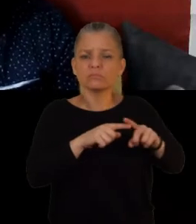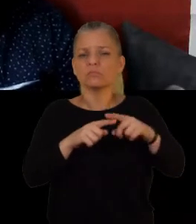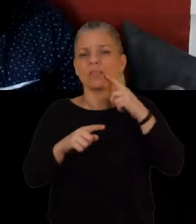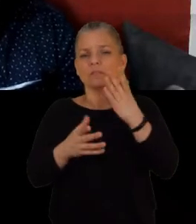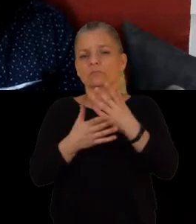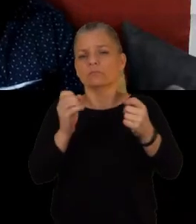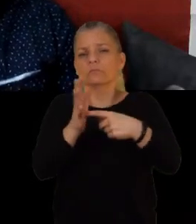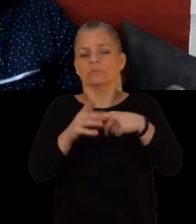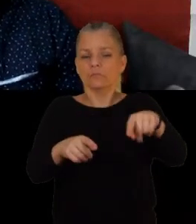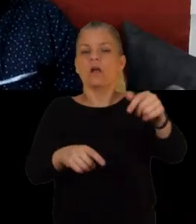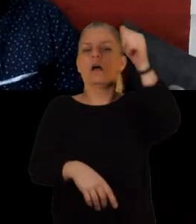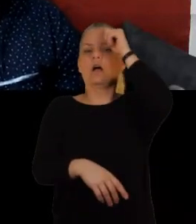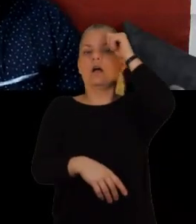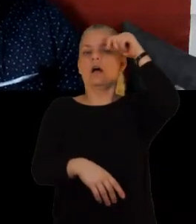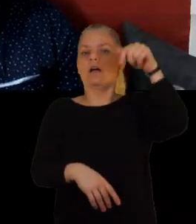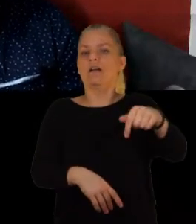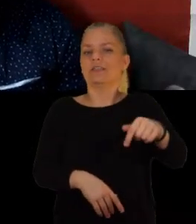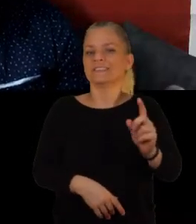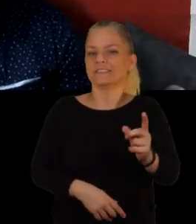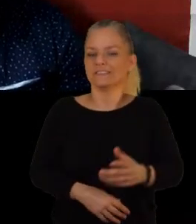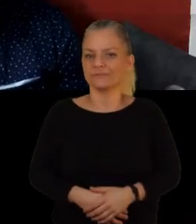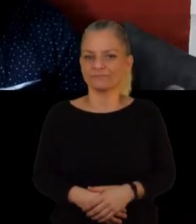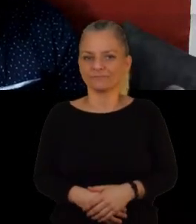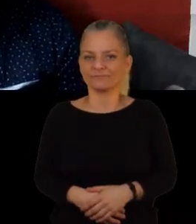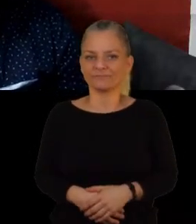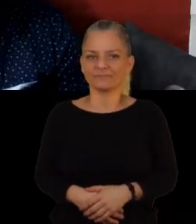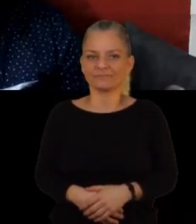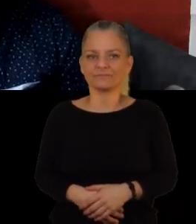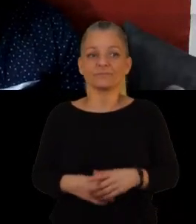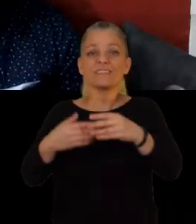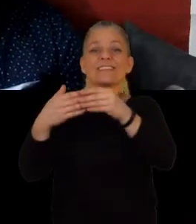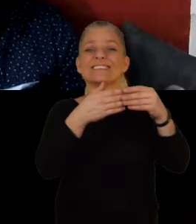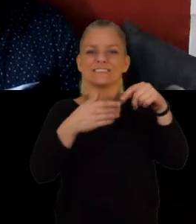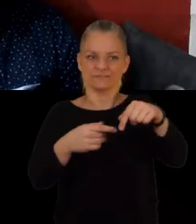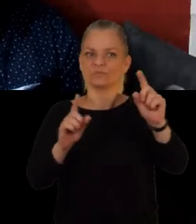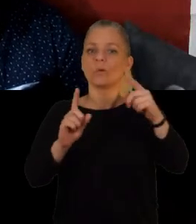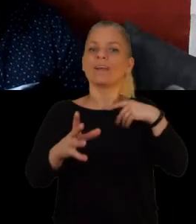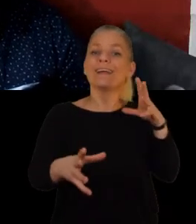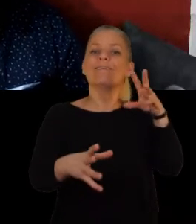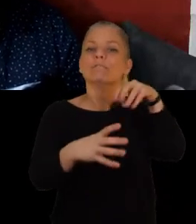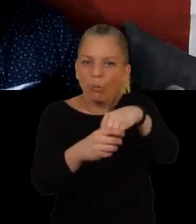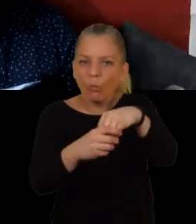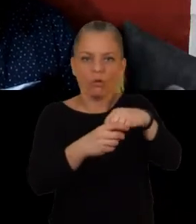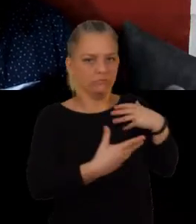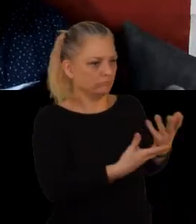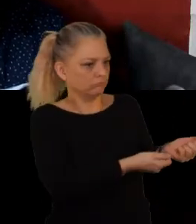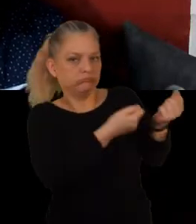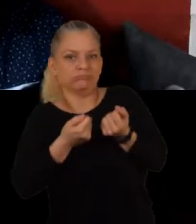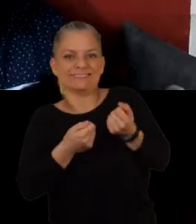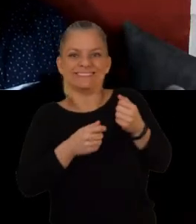things i think that's a really important thing to be aware of a leader is when we as we get involved